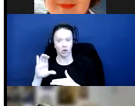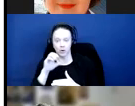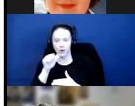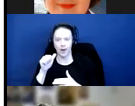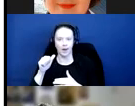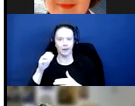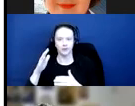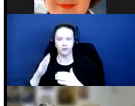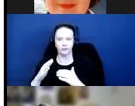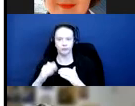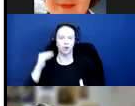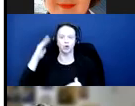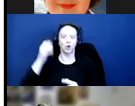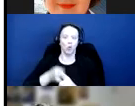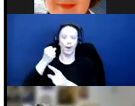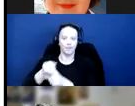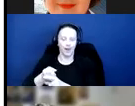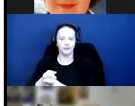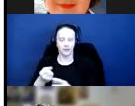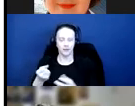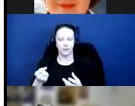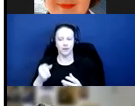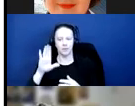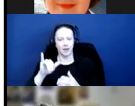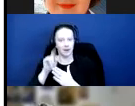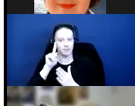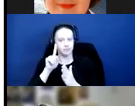impacted by the background check rules.